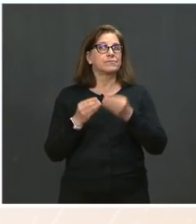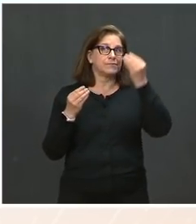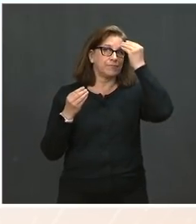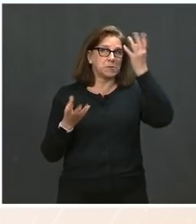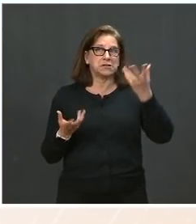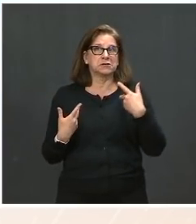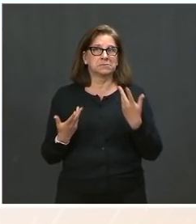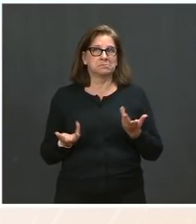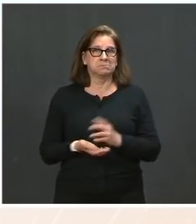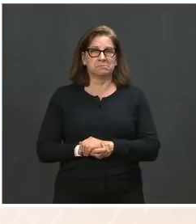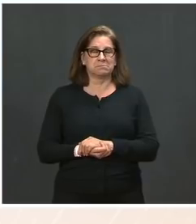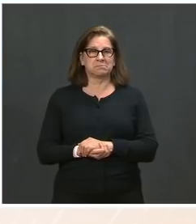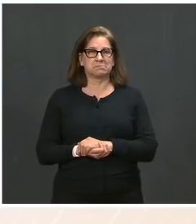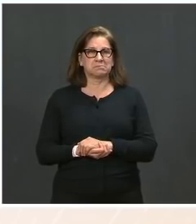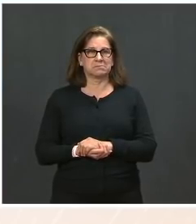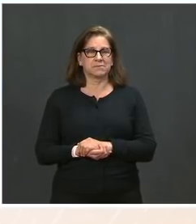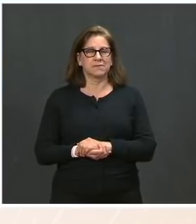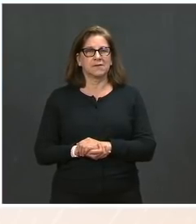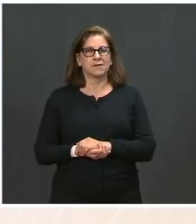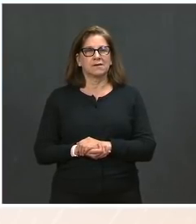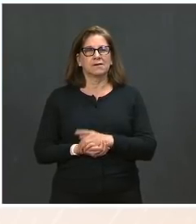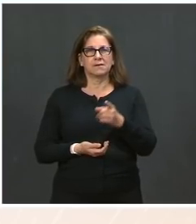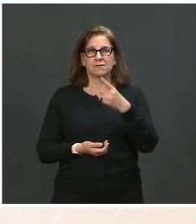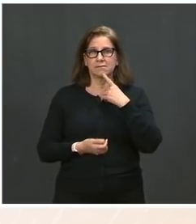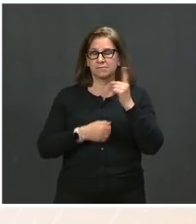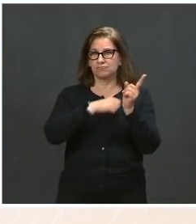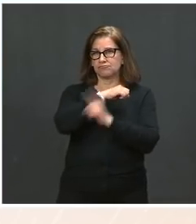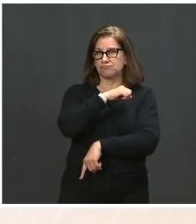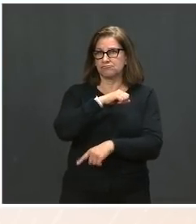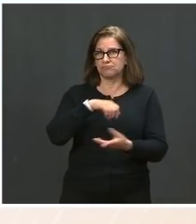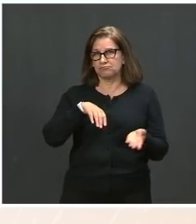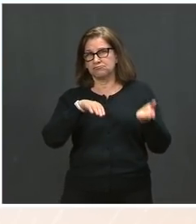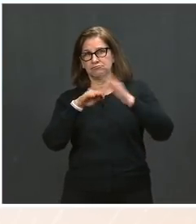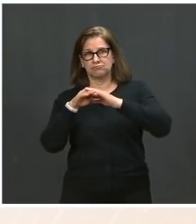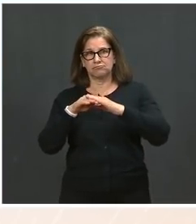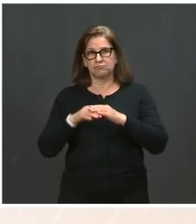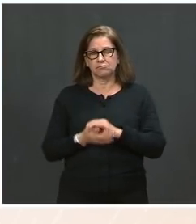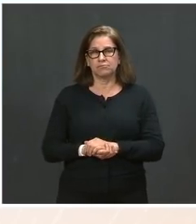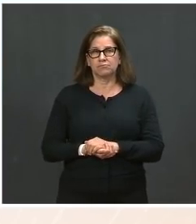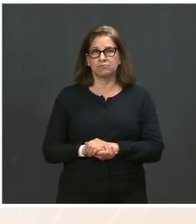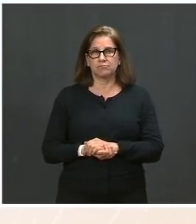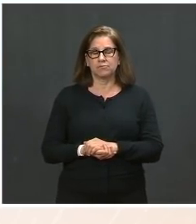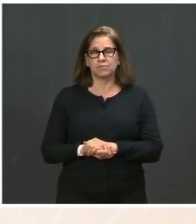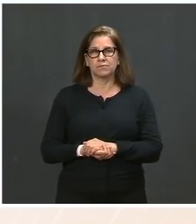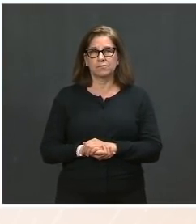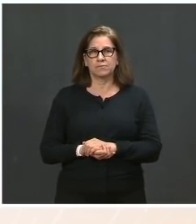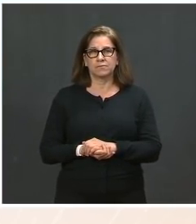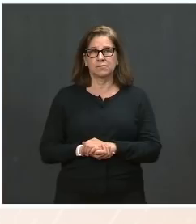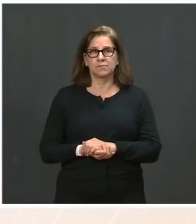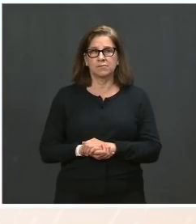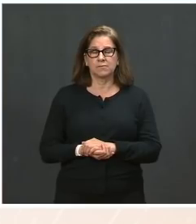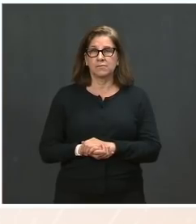in the last years and even after calling Vladimir Putin a killer, which the President did -- in general, what do you think --